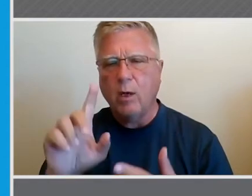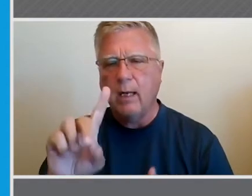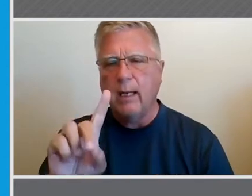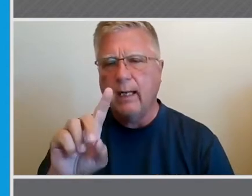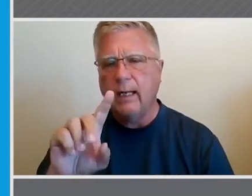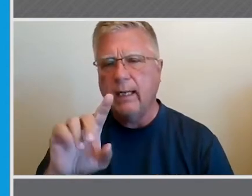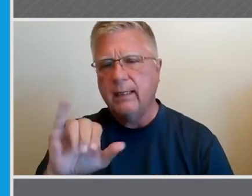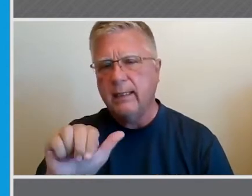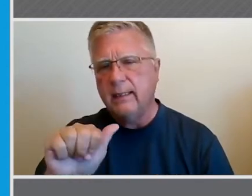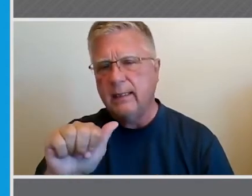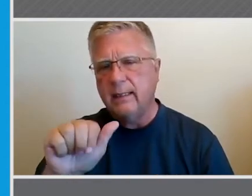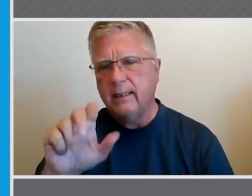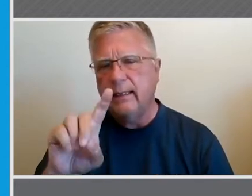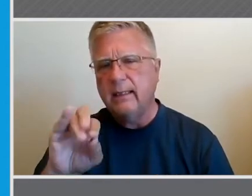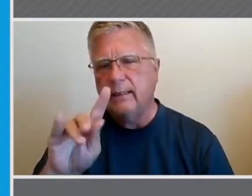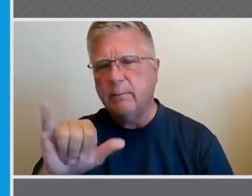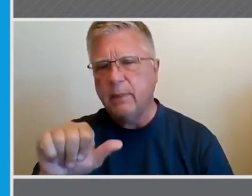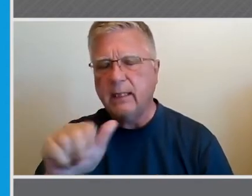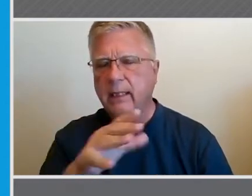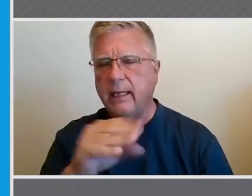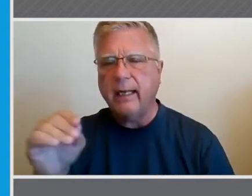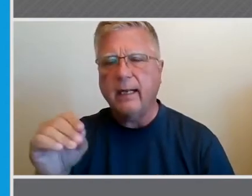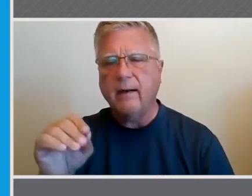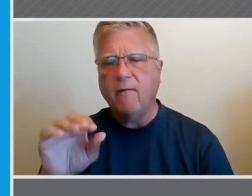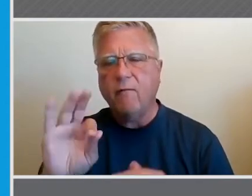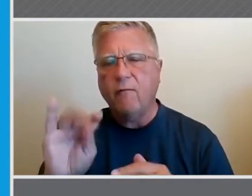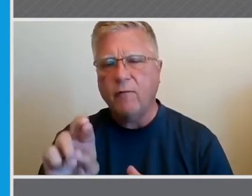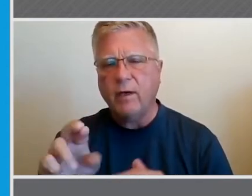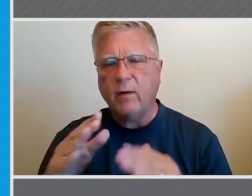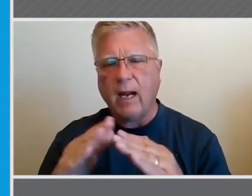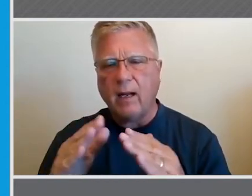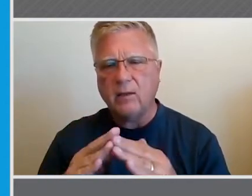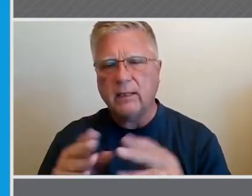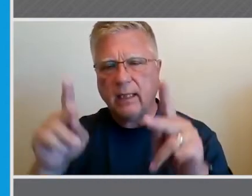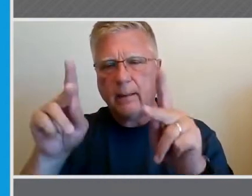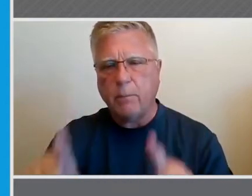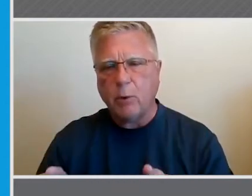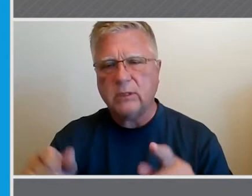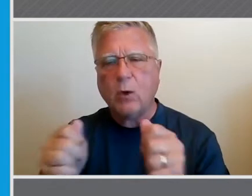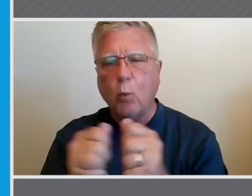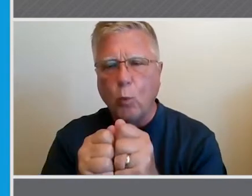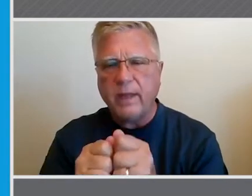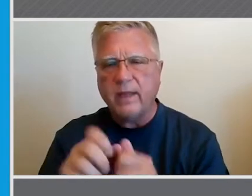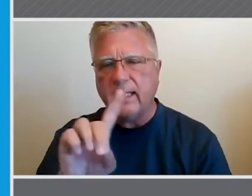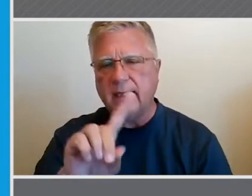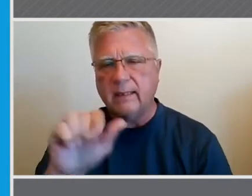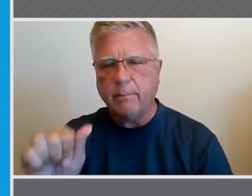the Fair Housing implications of what a person with a disability experiences and why certain